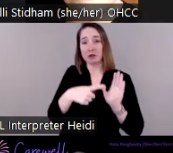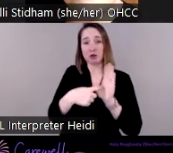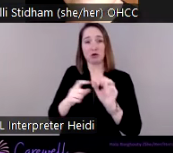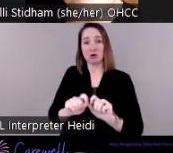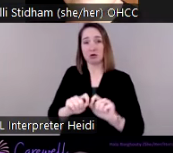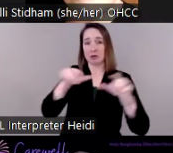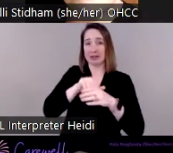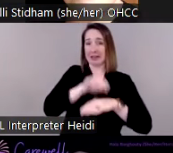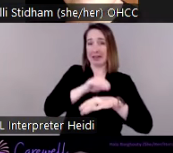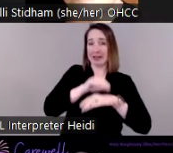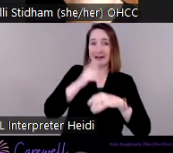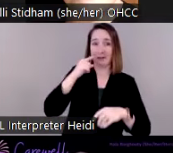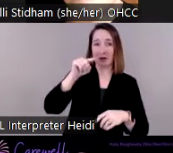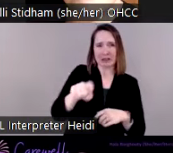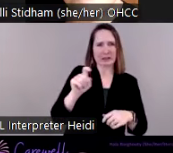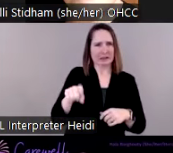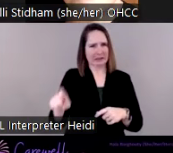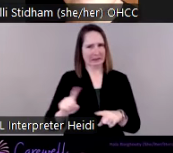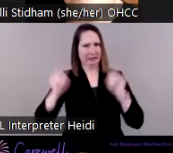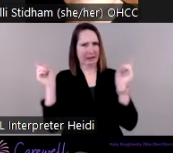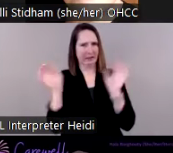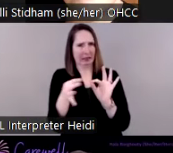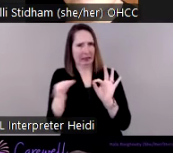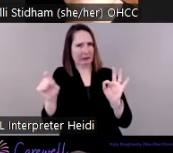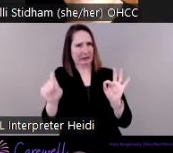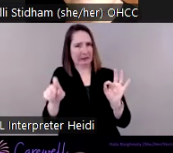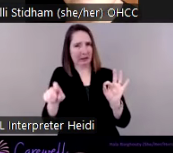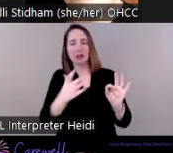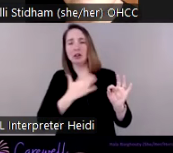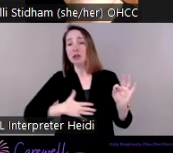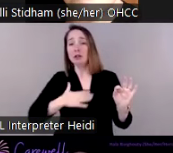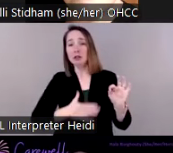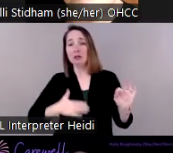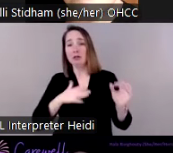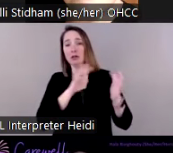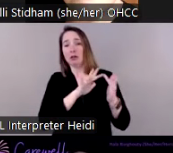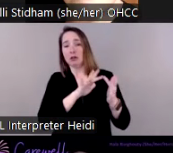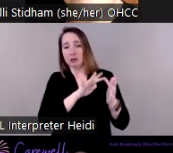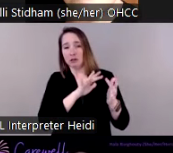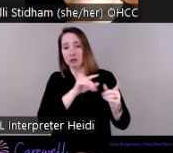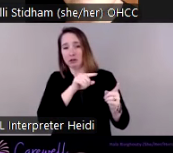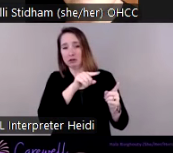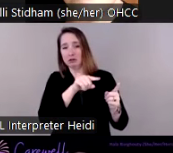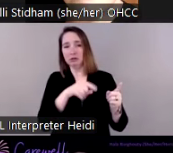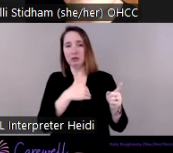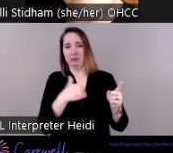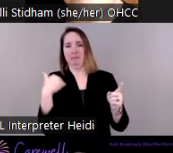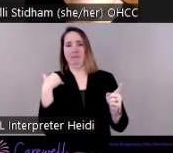English for you and you need it in a different language, uh please contact